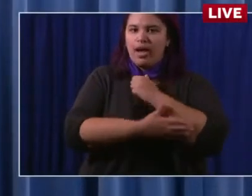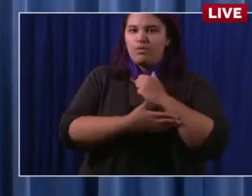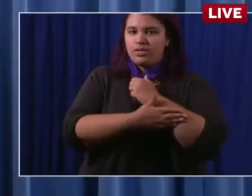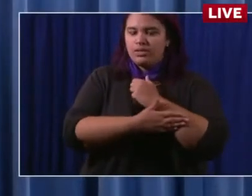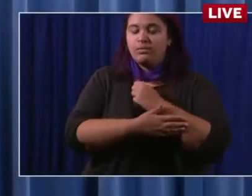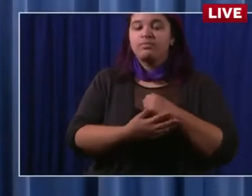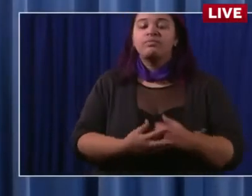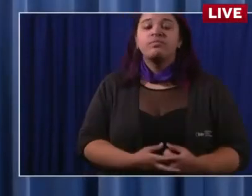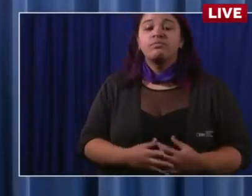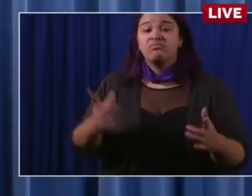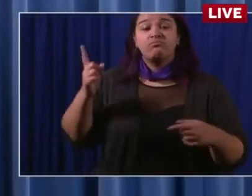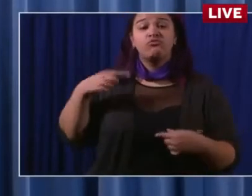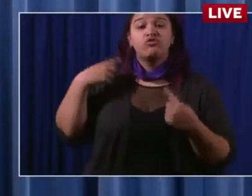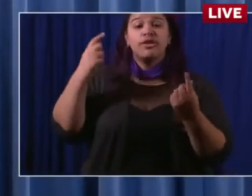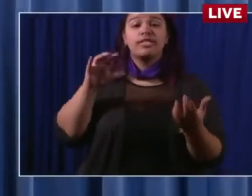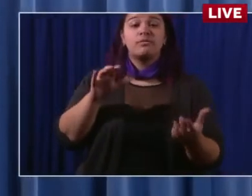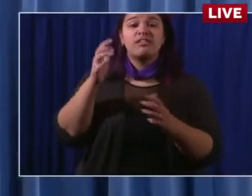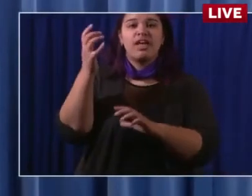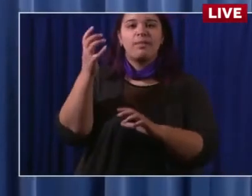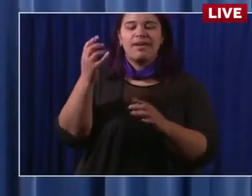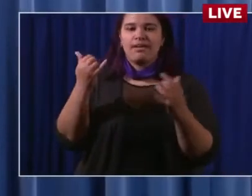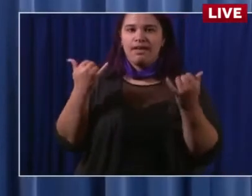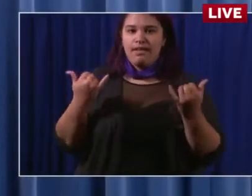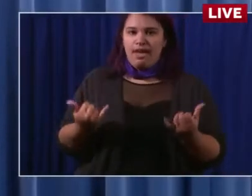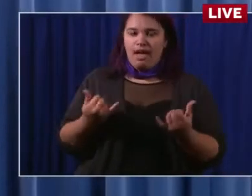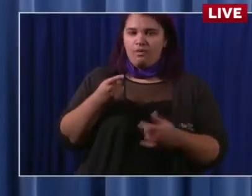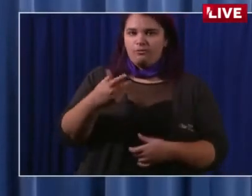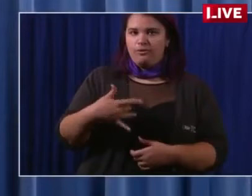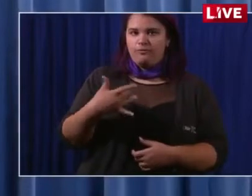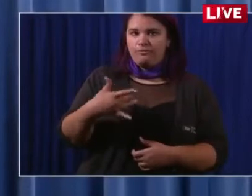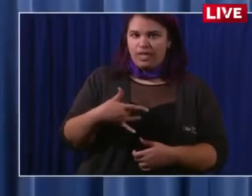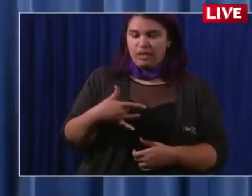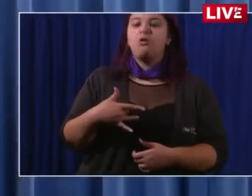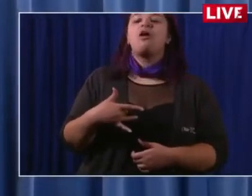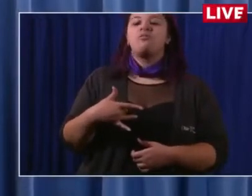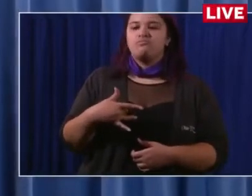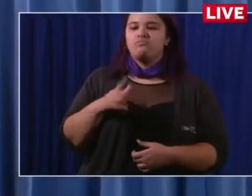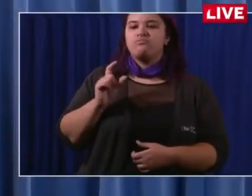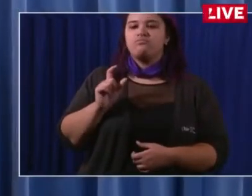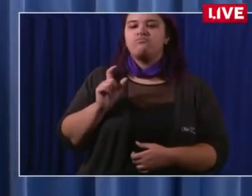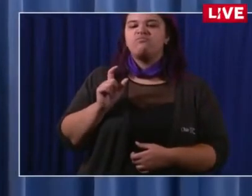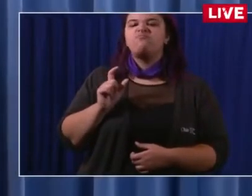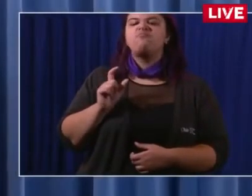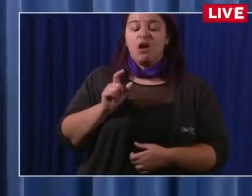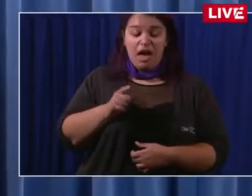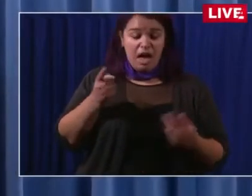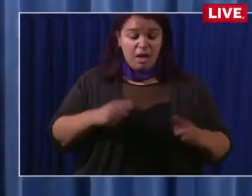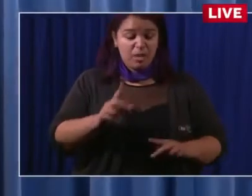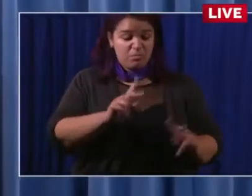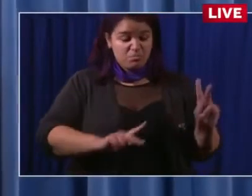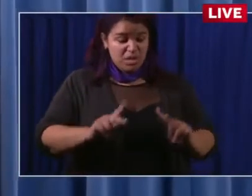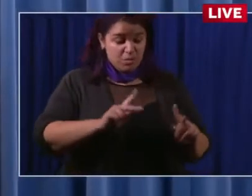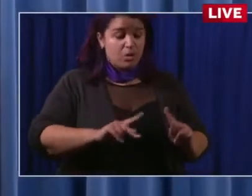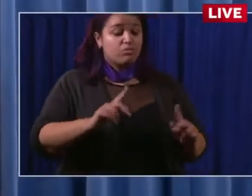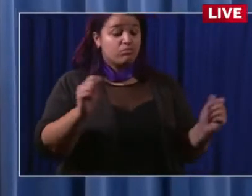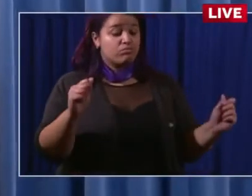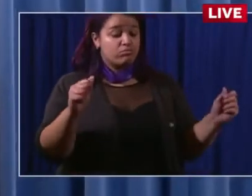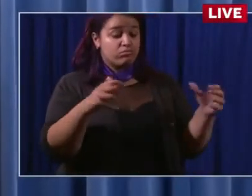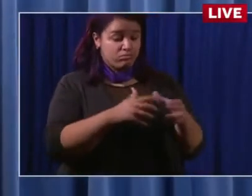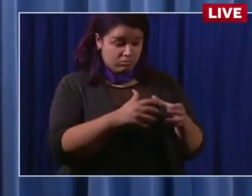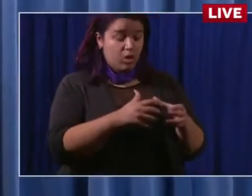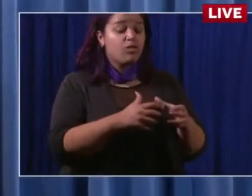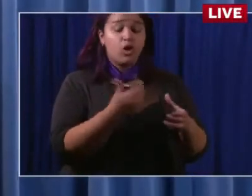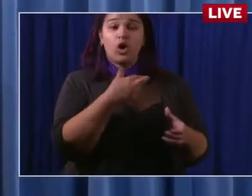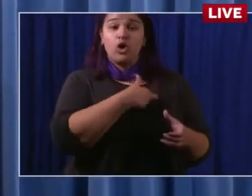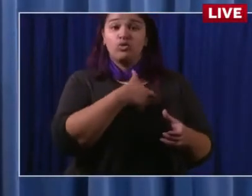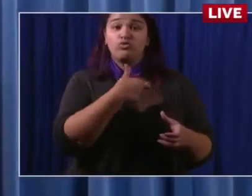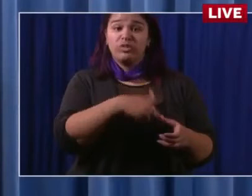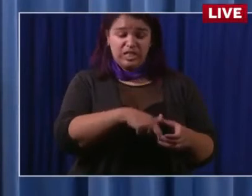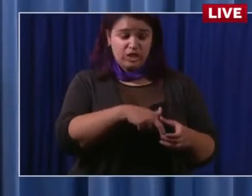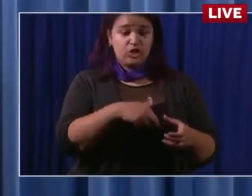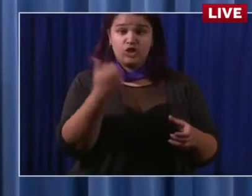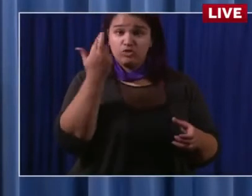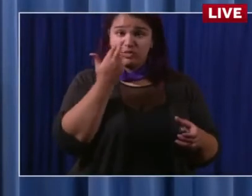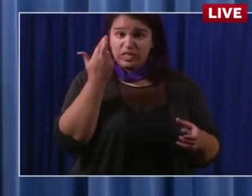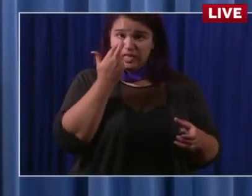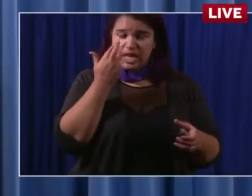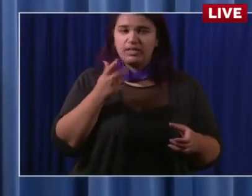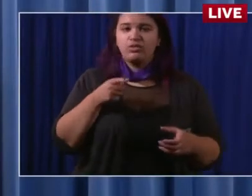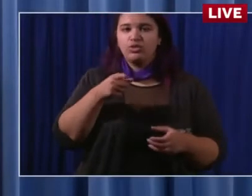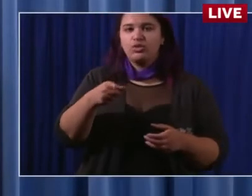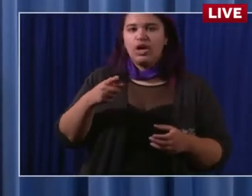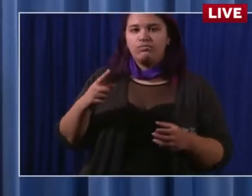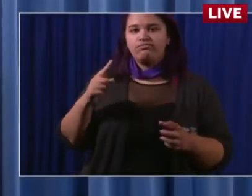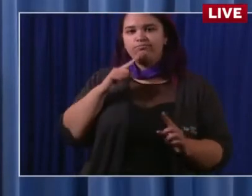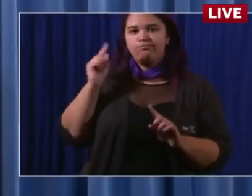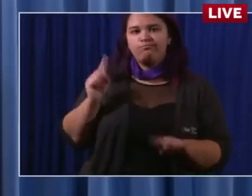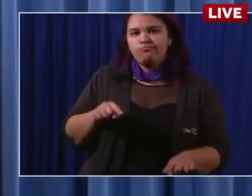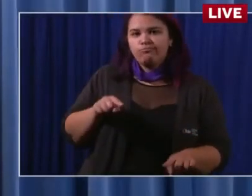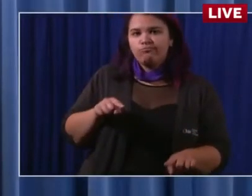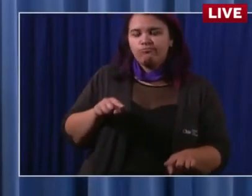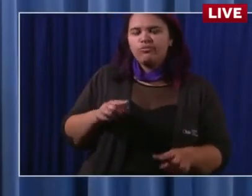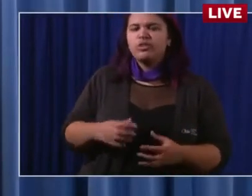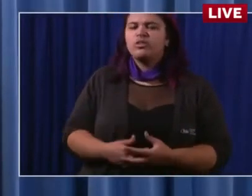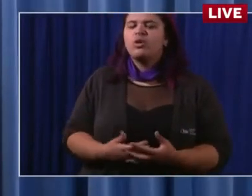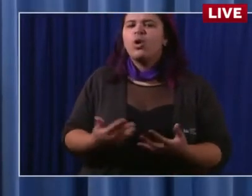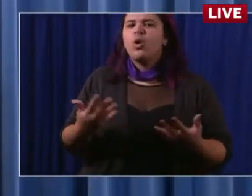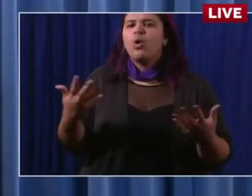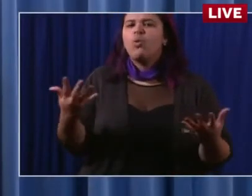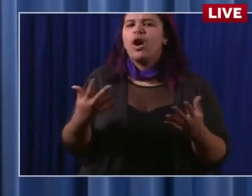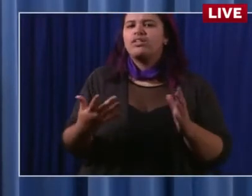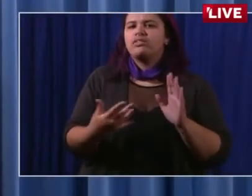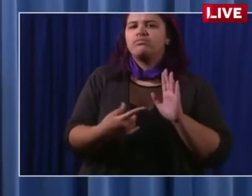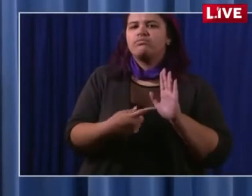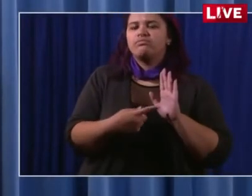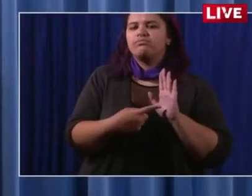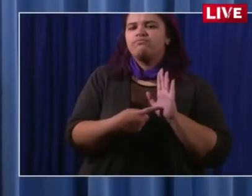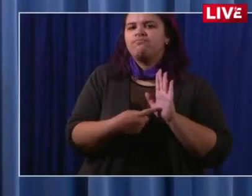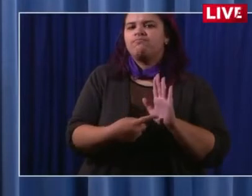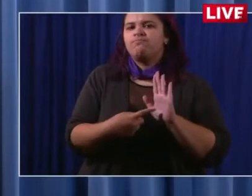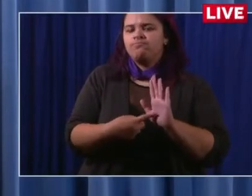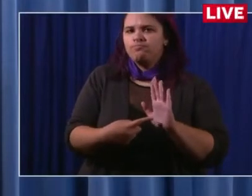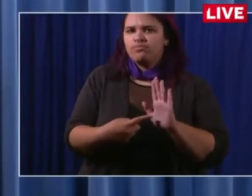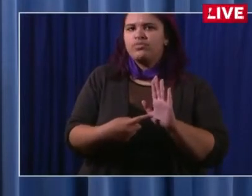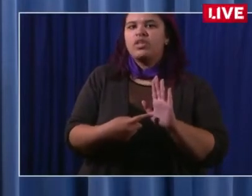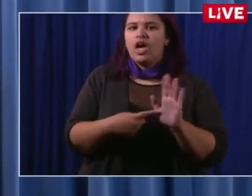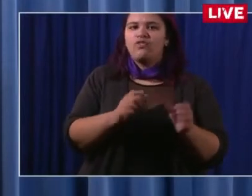WHY DID YOU FEEL THE NEED FOR THE FIRST TIME DURING THIS PANDEMIC TO DIRECTLY REGULATE PEOPLE WITH RELIGIOUS GATHERINGS, AND WHY ARE YOU CONVINCED THIS IS ALLOWED UNDER